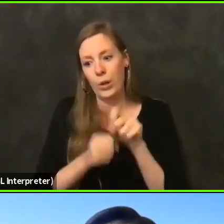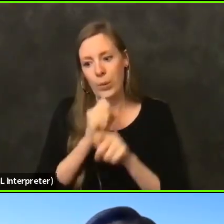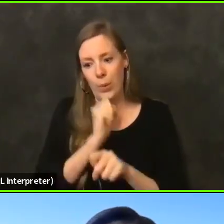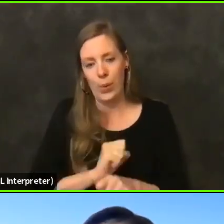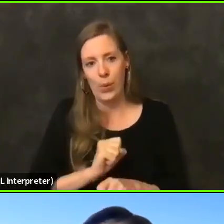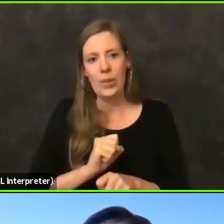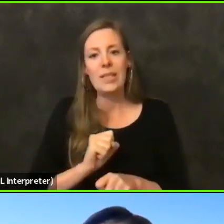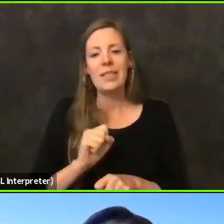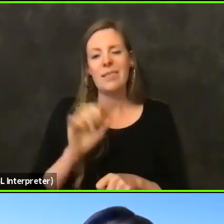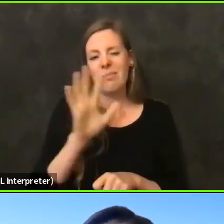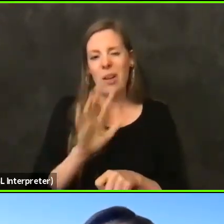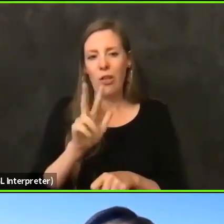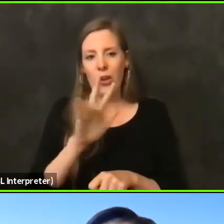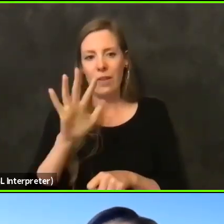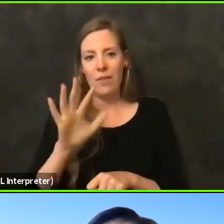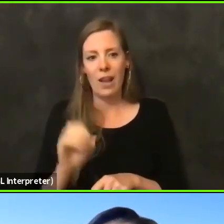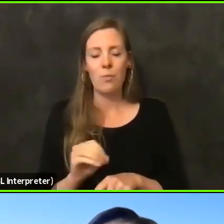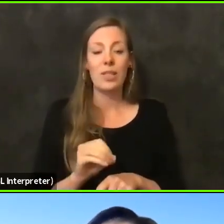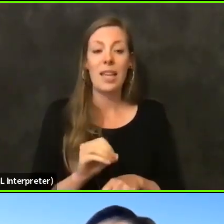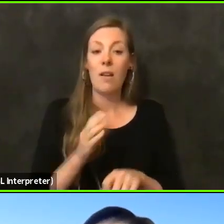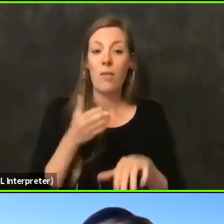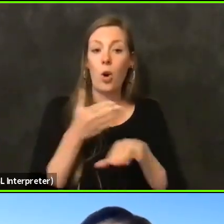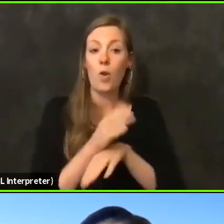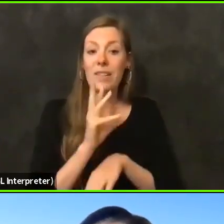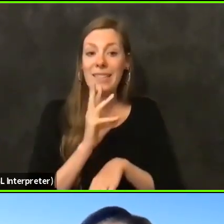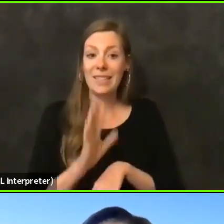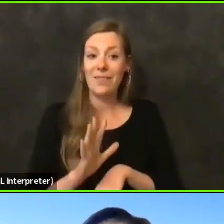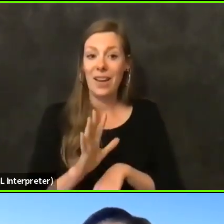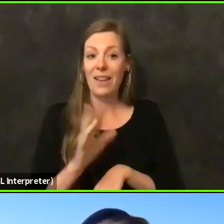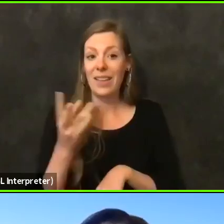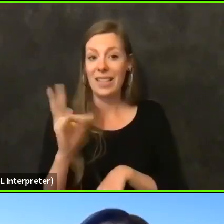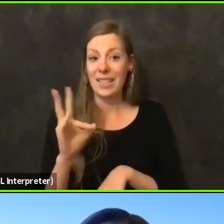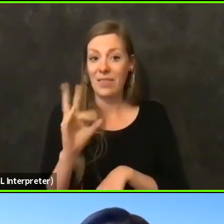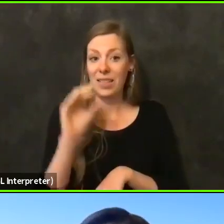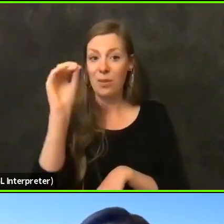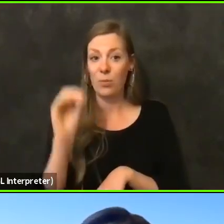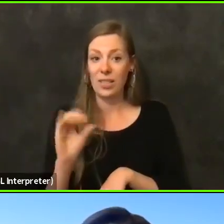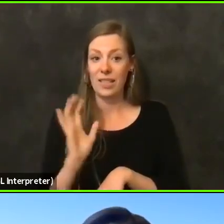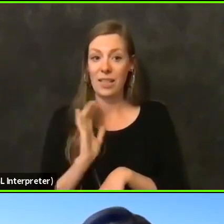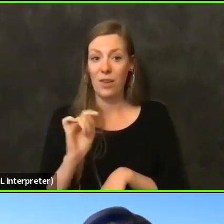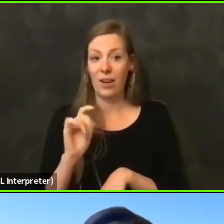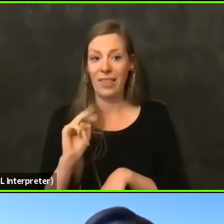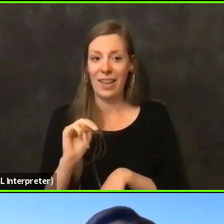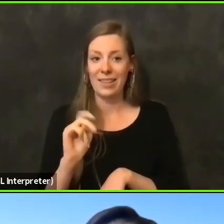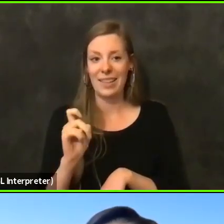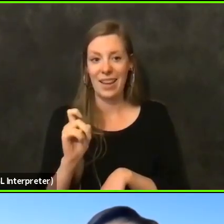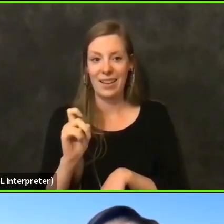five percent of our over 65 population and 17 percent of our Latin population.